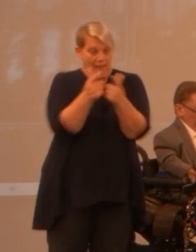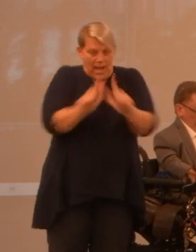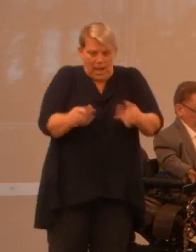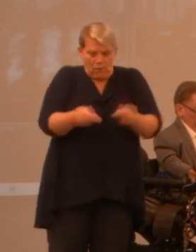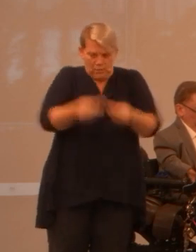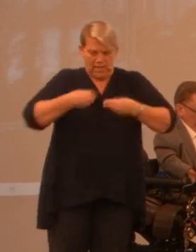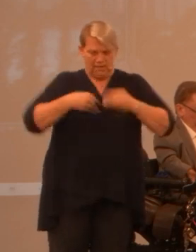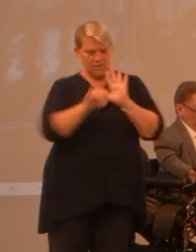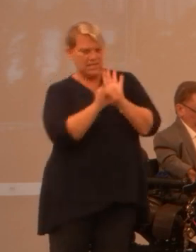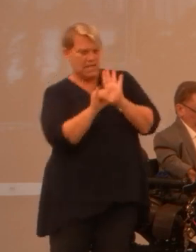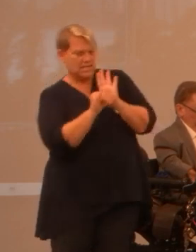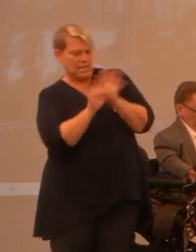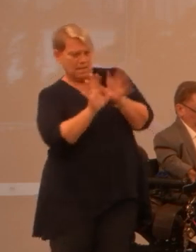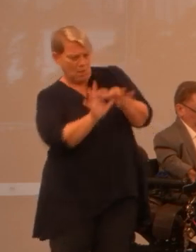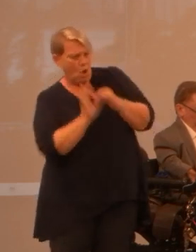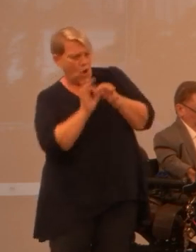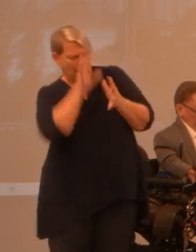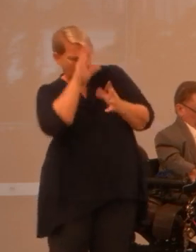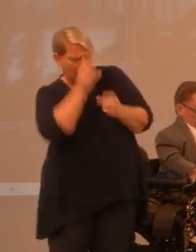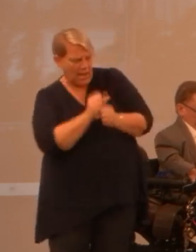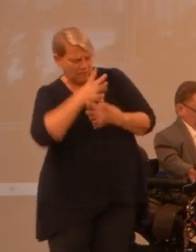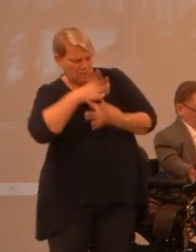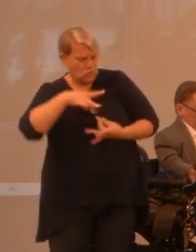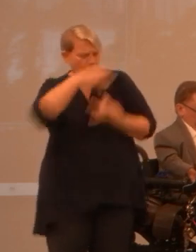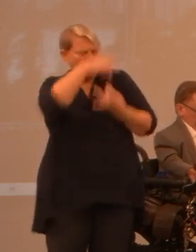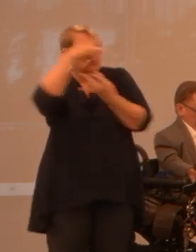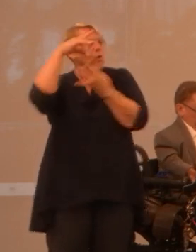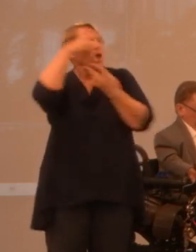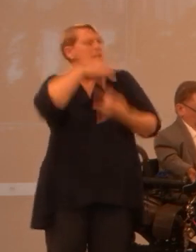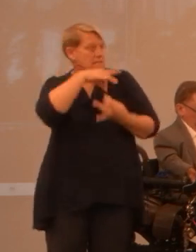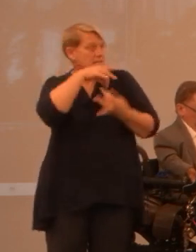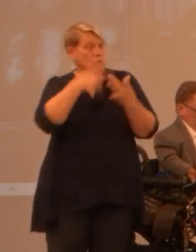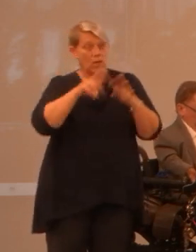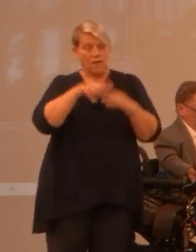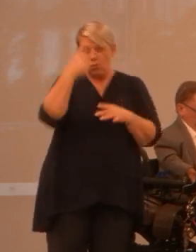belonging, and beliefs and spirituality. So if you think about that, language,